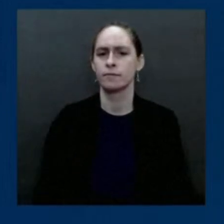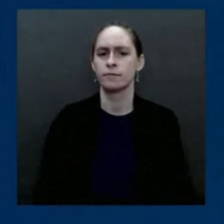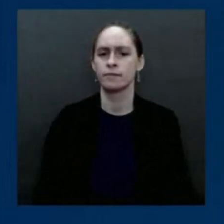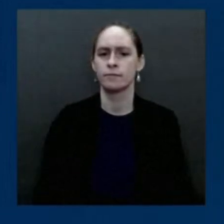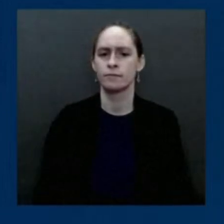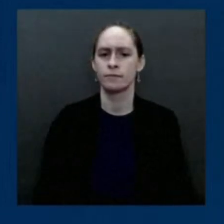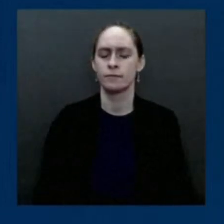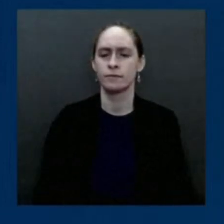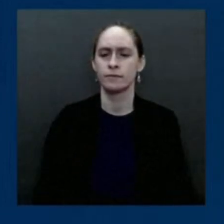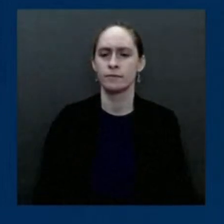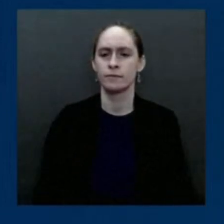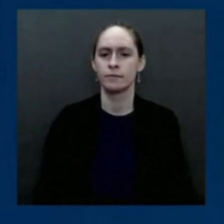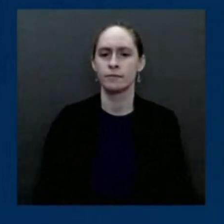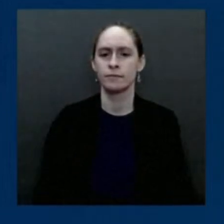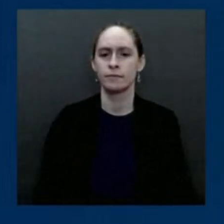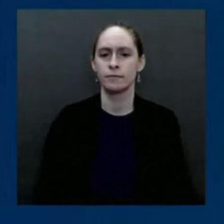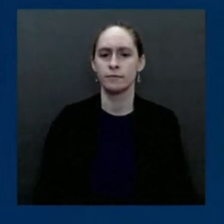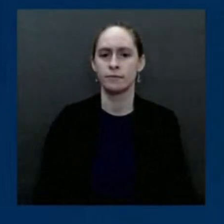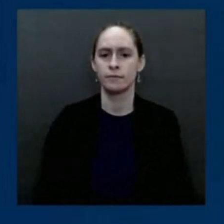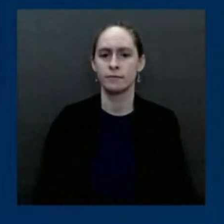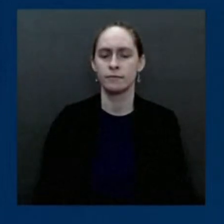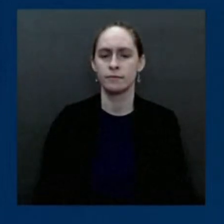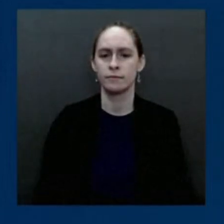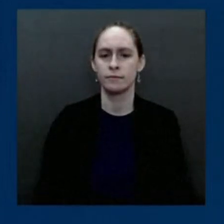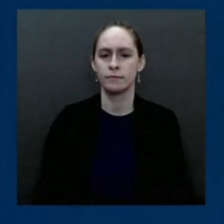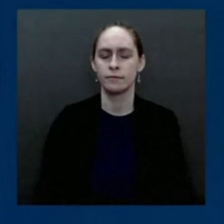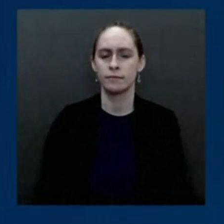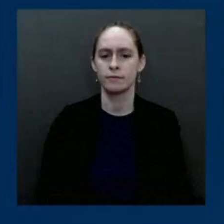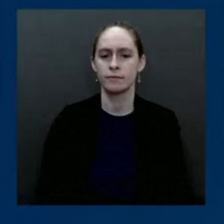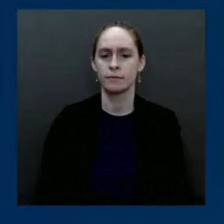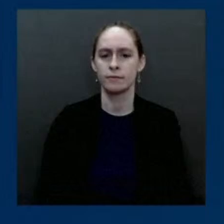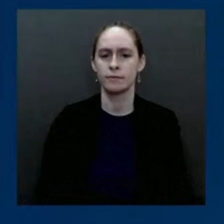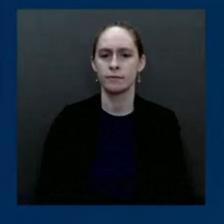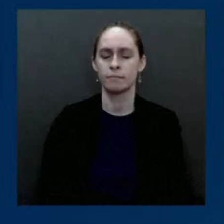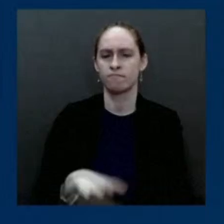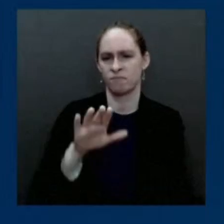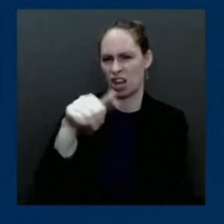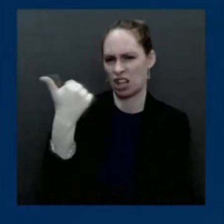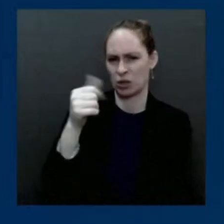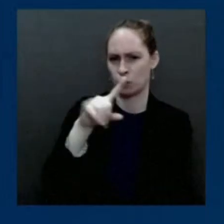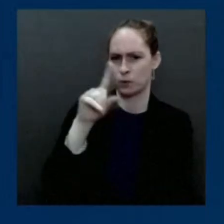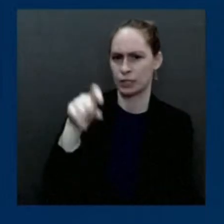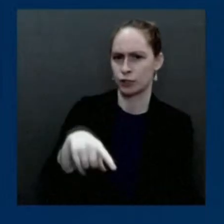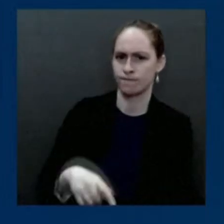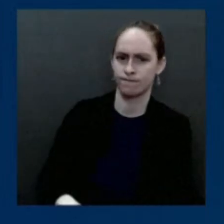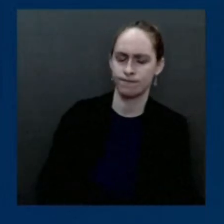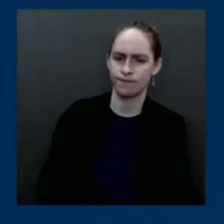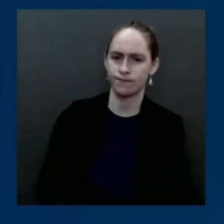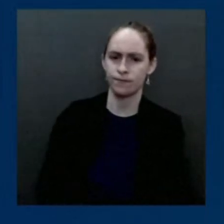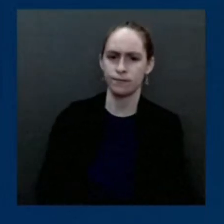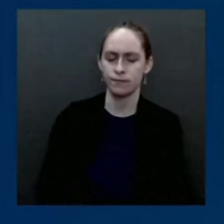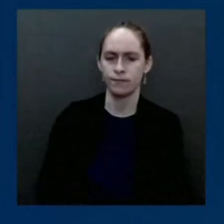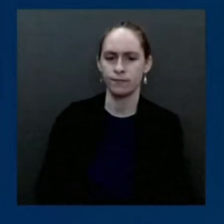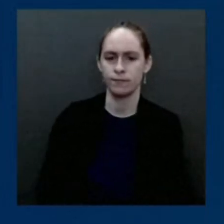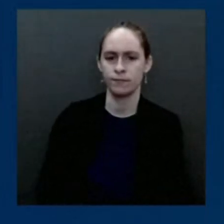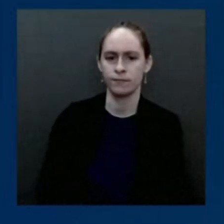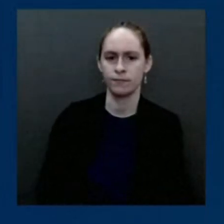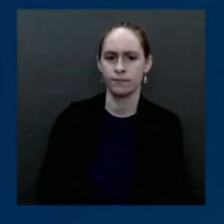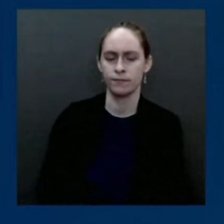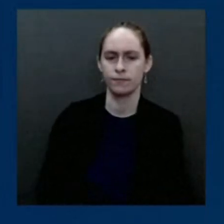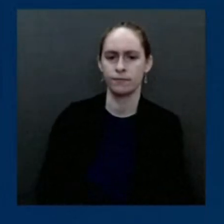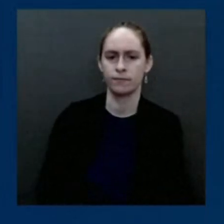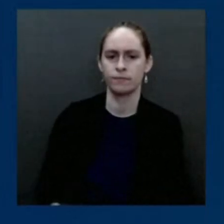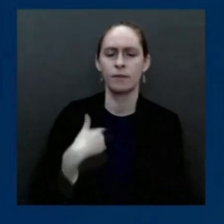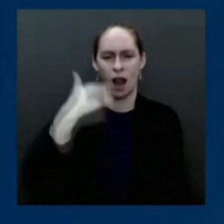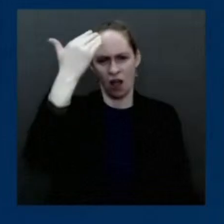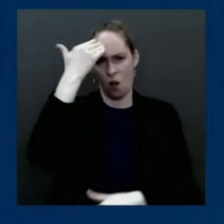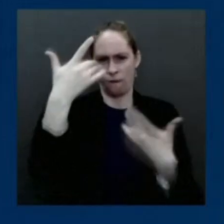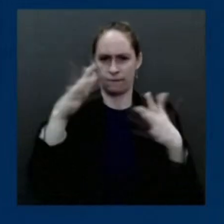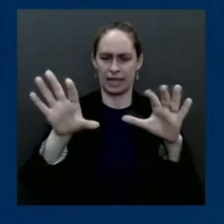DISINFORMATION AND THESE